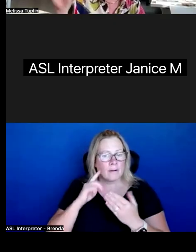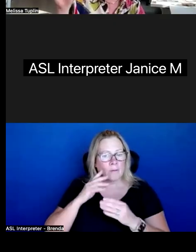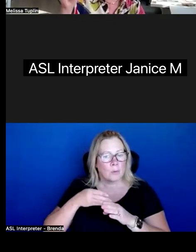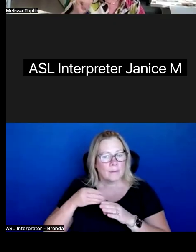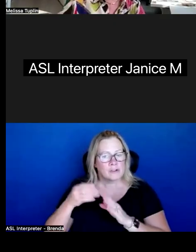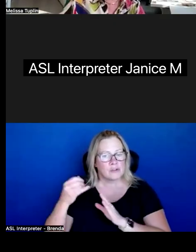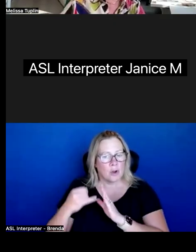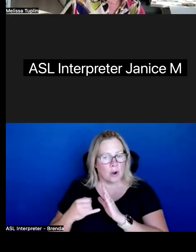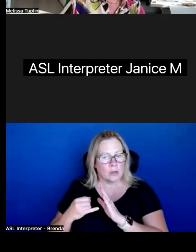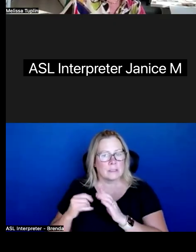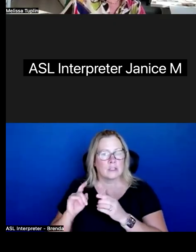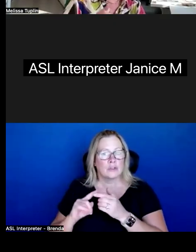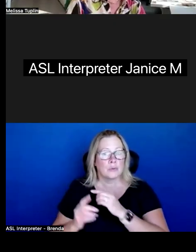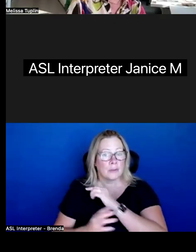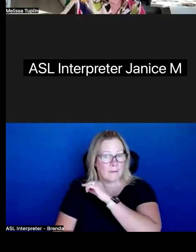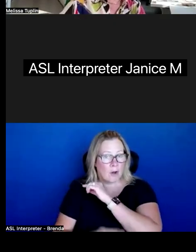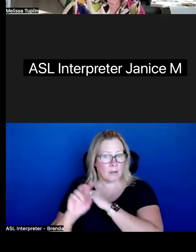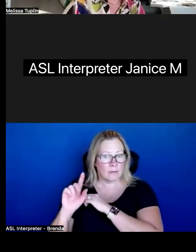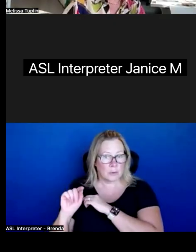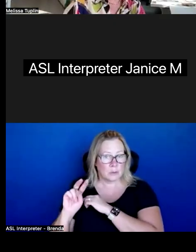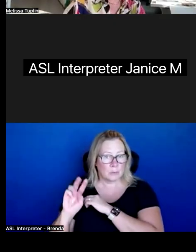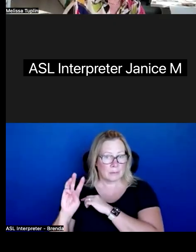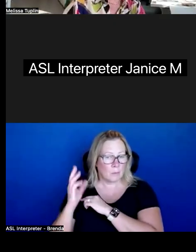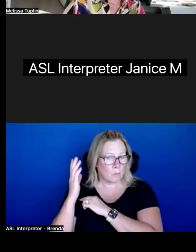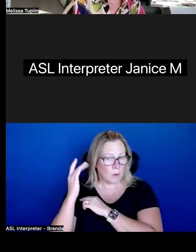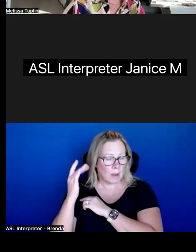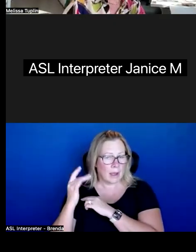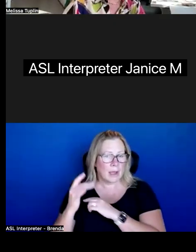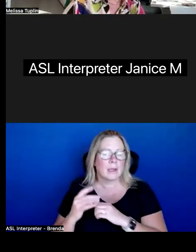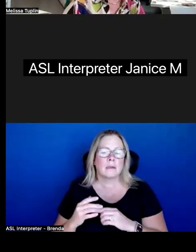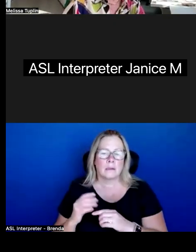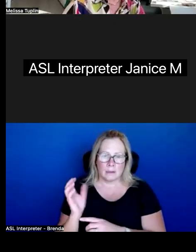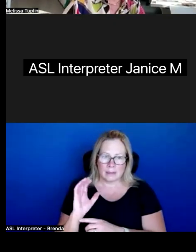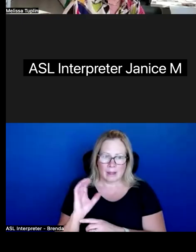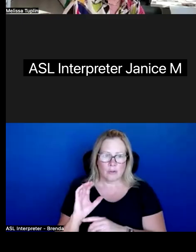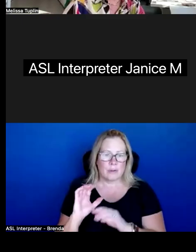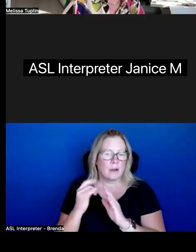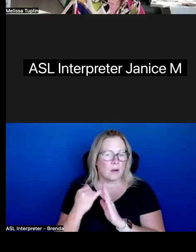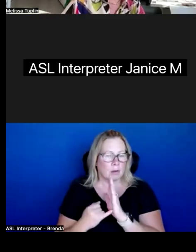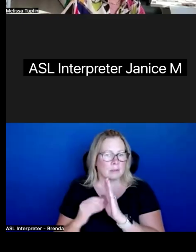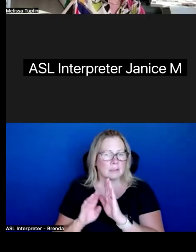of ’26 is because Calgary Arts Development’s own four-year City of Calgary budget will